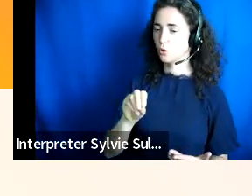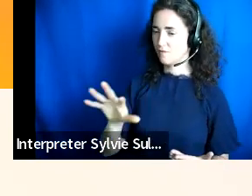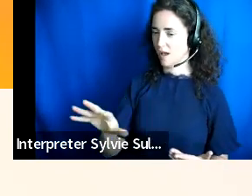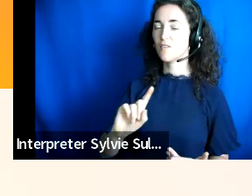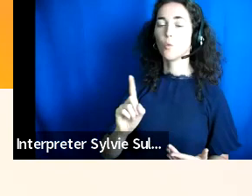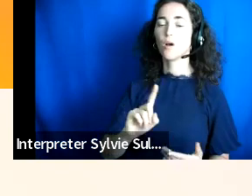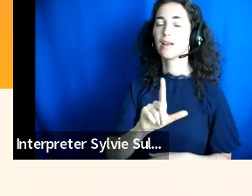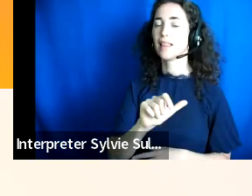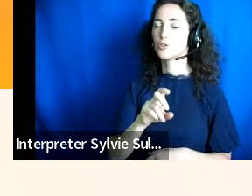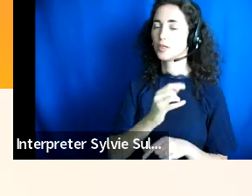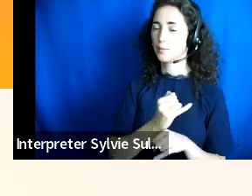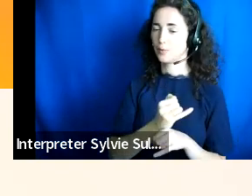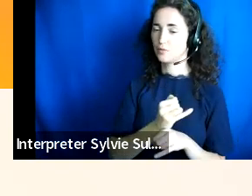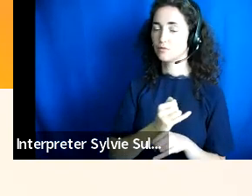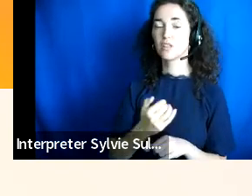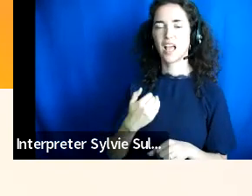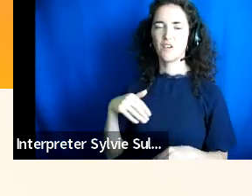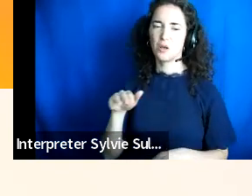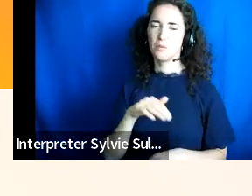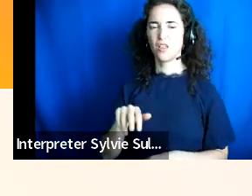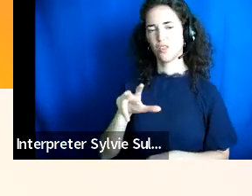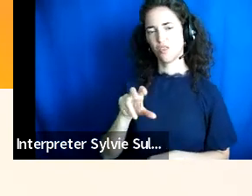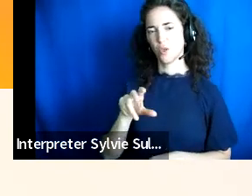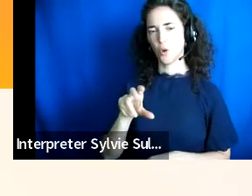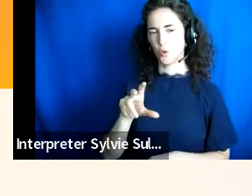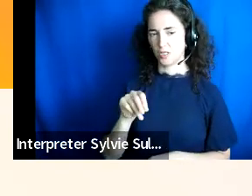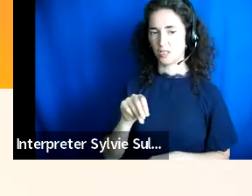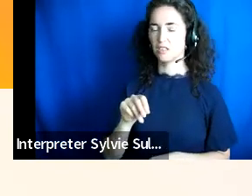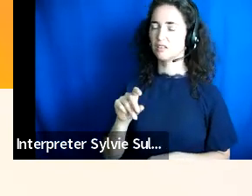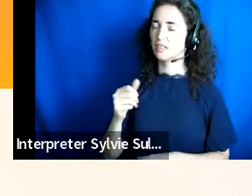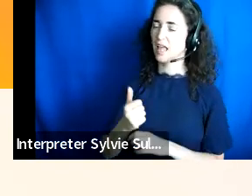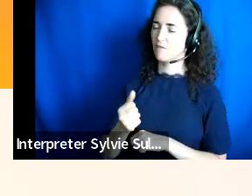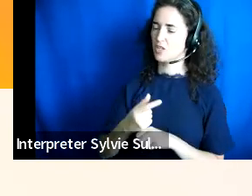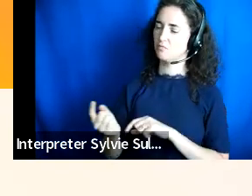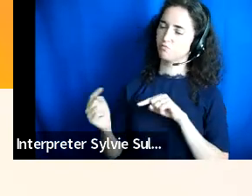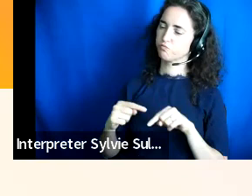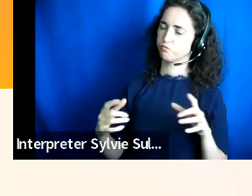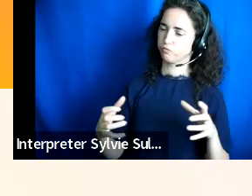They had about 30 delegates a year, and there was a variety of funding provided by Dc.